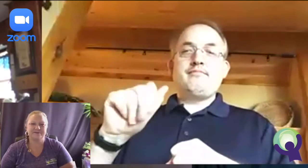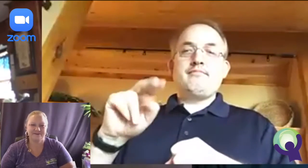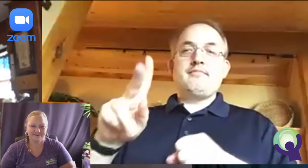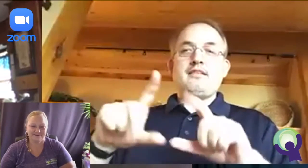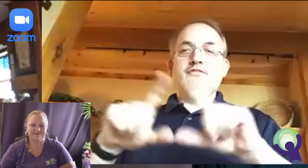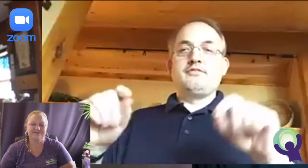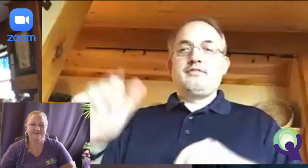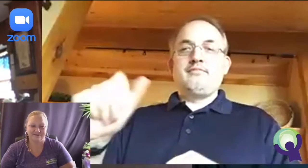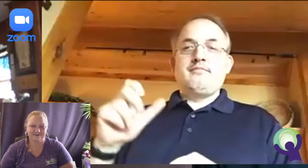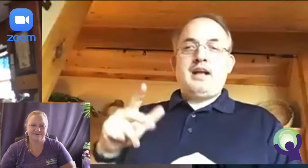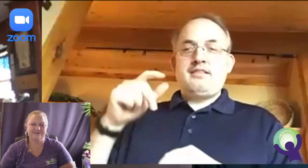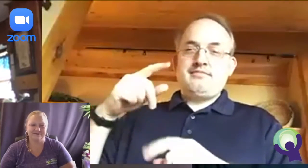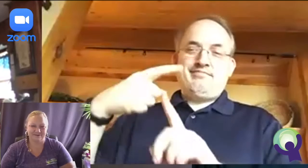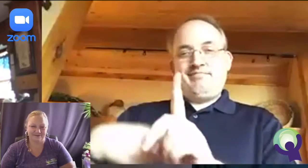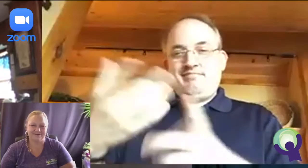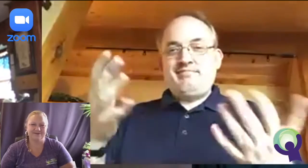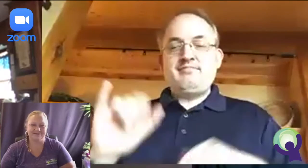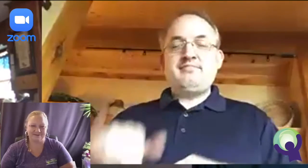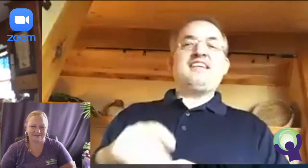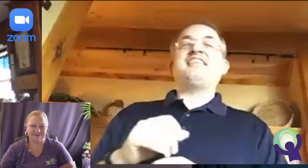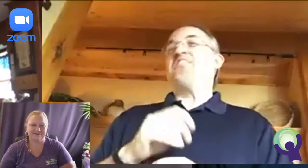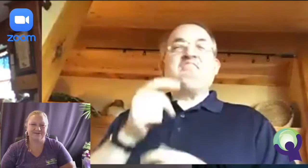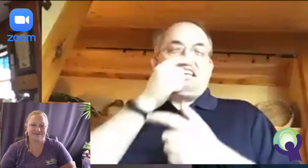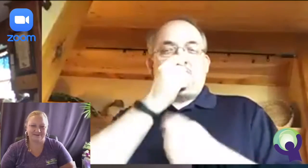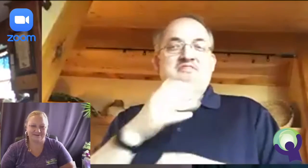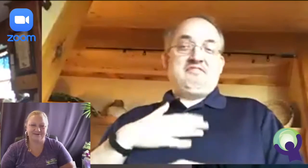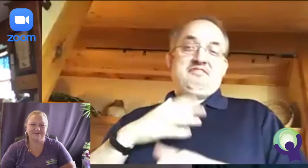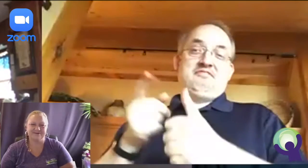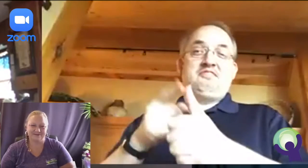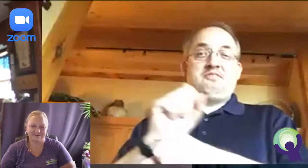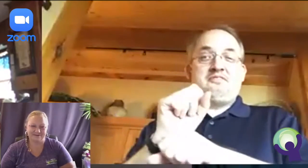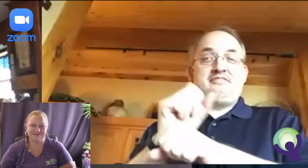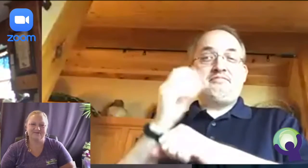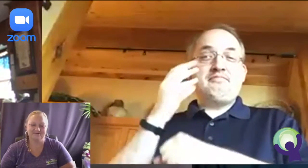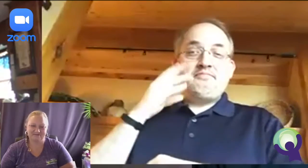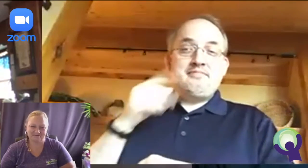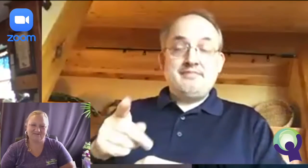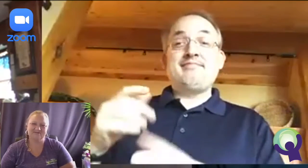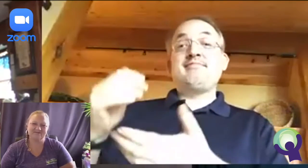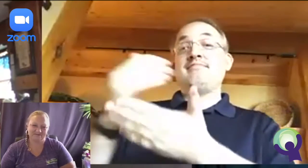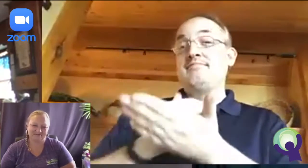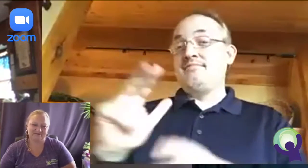month, sort out the checks and then send them the checks back and so it was interesting to see that